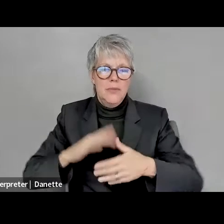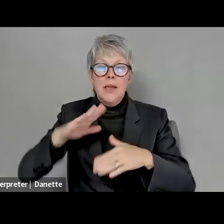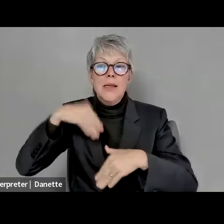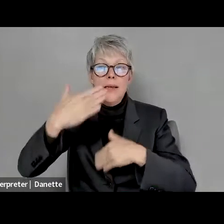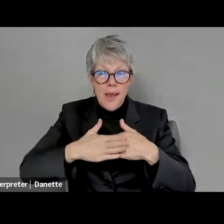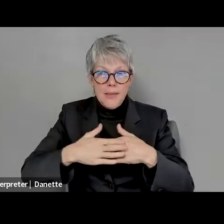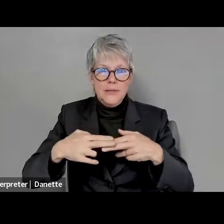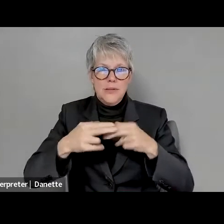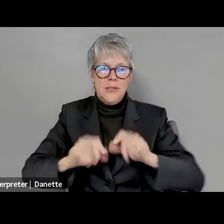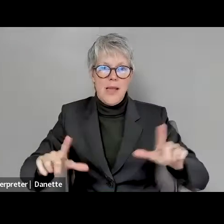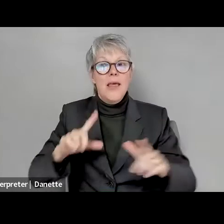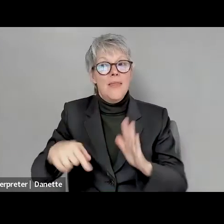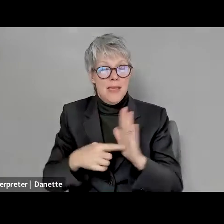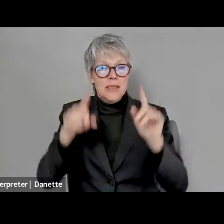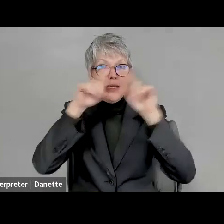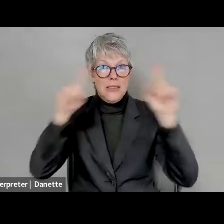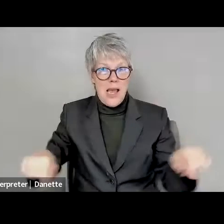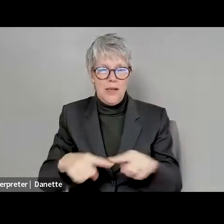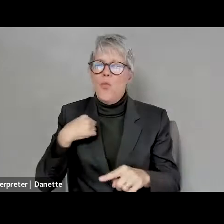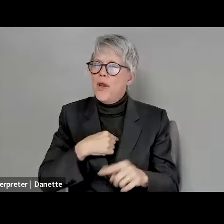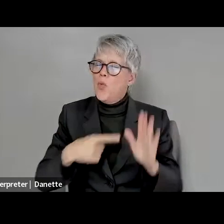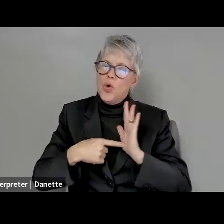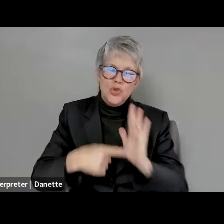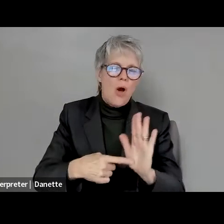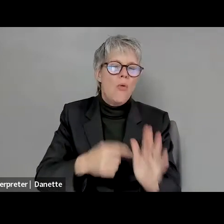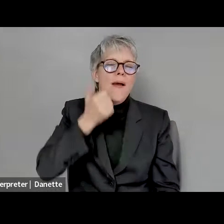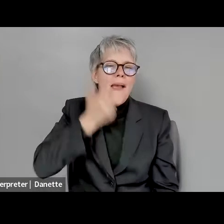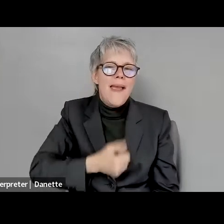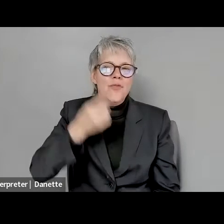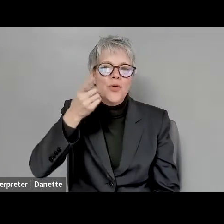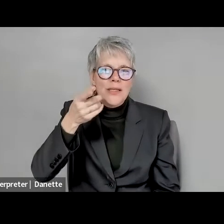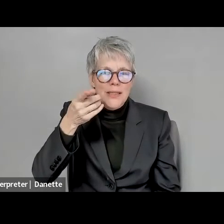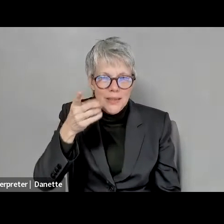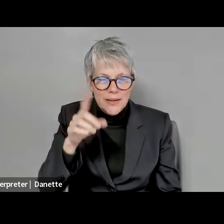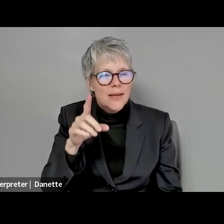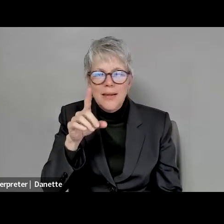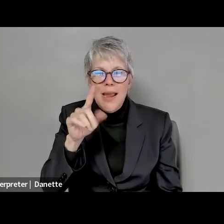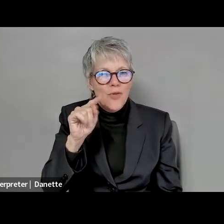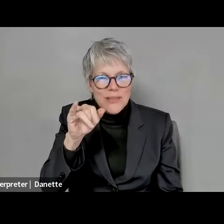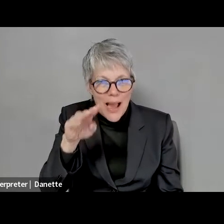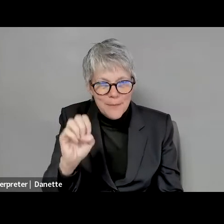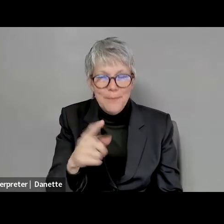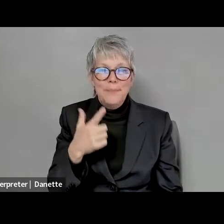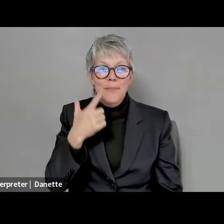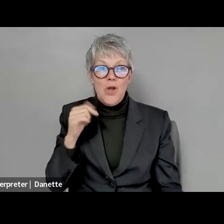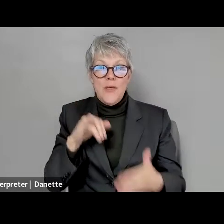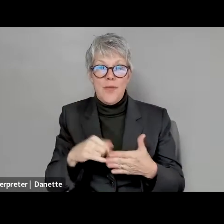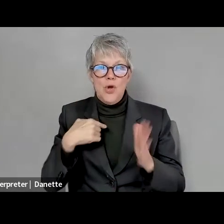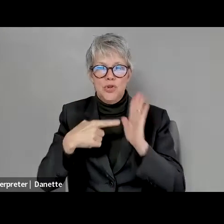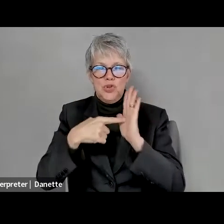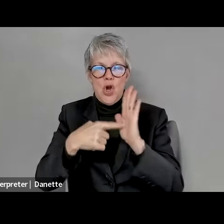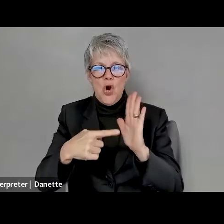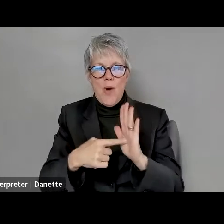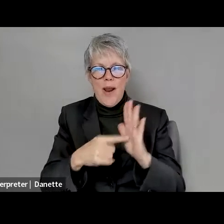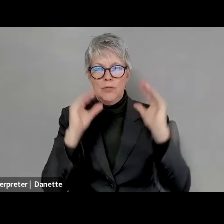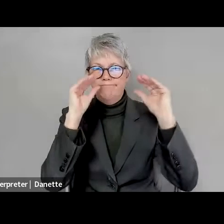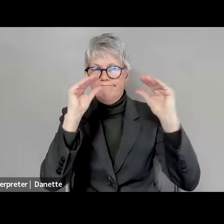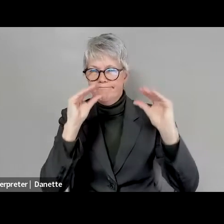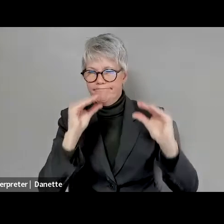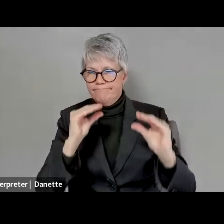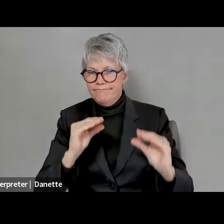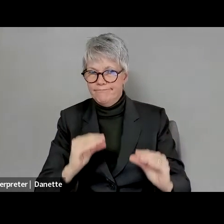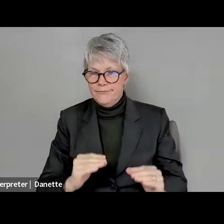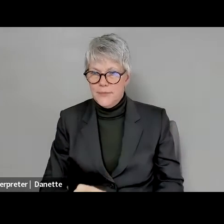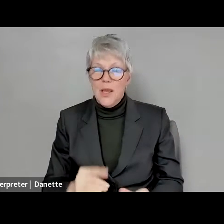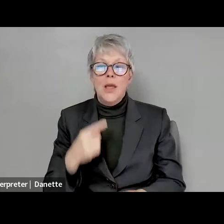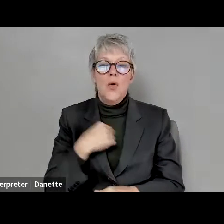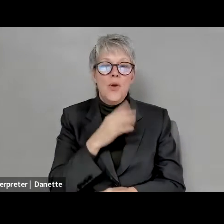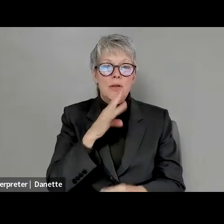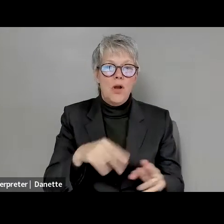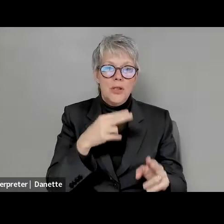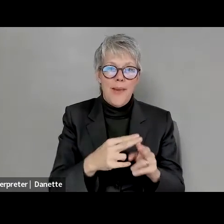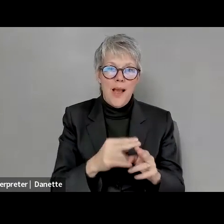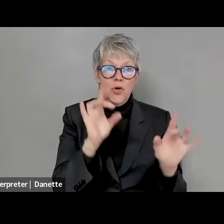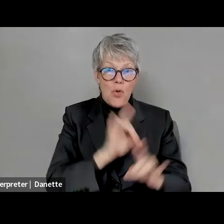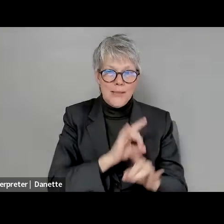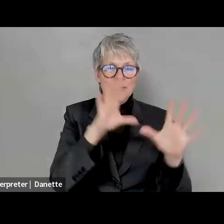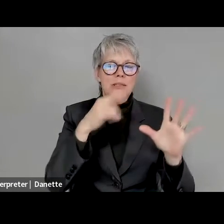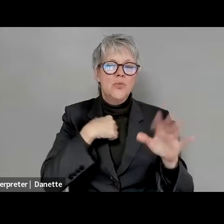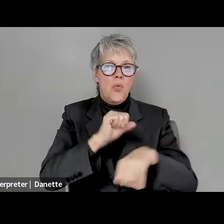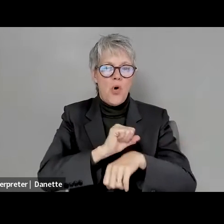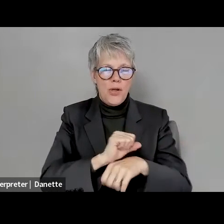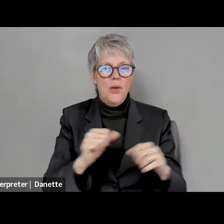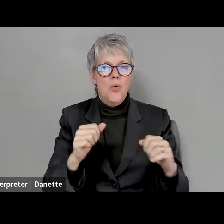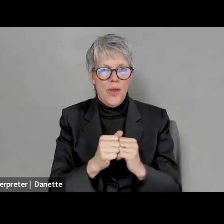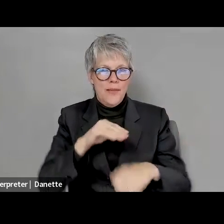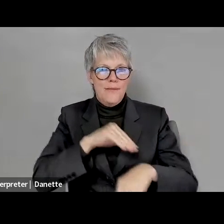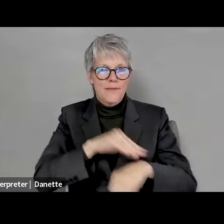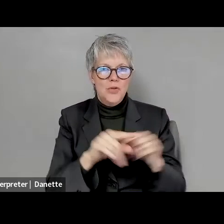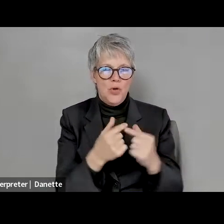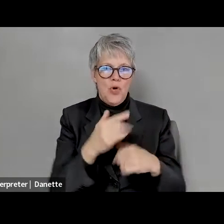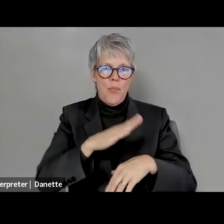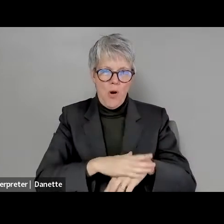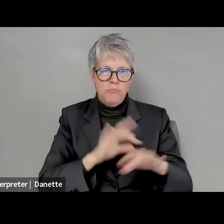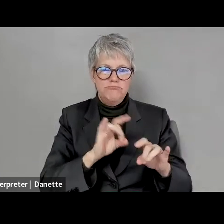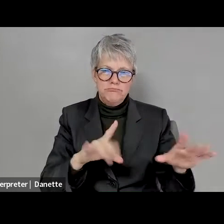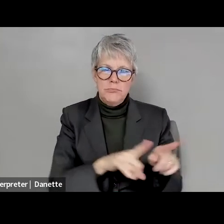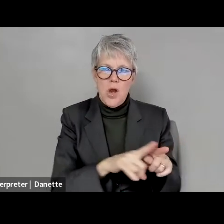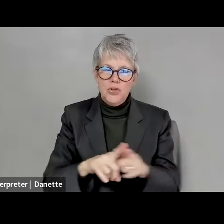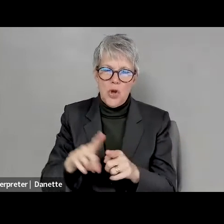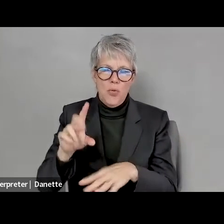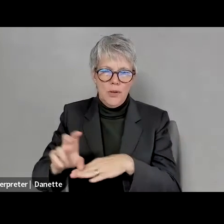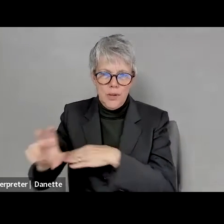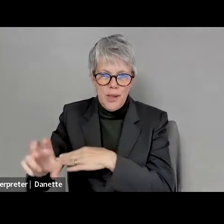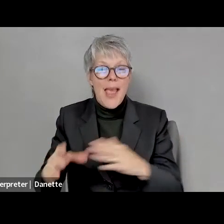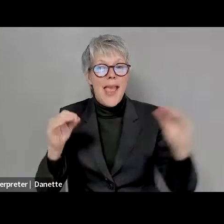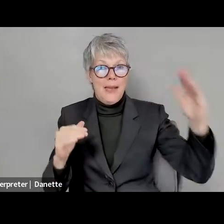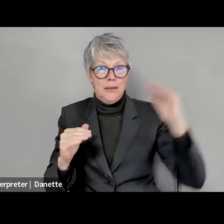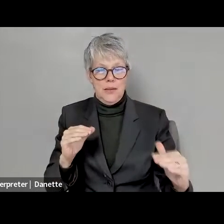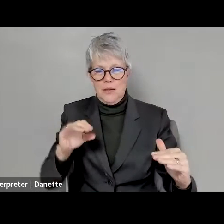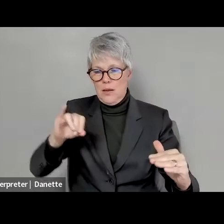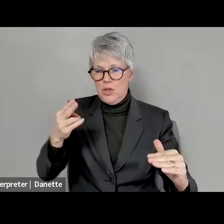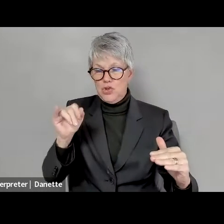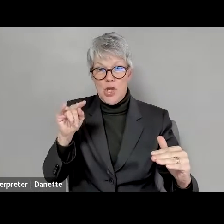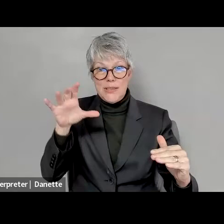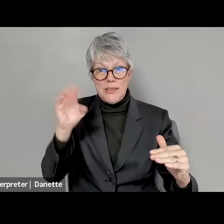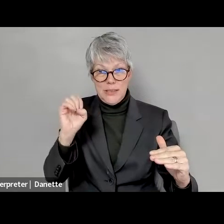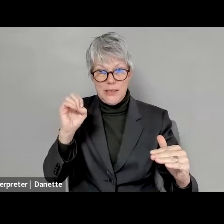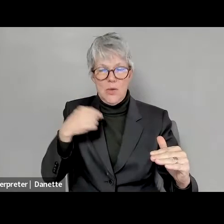Kelly Crosbie: This is the slide We're going to show every time, because these are our behavioral health budget permissions that we've got in this by any budget. We've talked about our crisis, and we are working with our advisory group on this crisis investments Same thing for justice. We did our Justice session last time. We're working with our Justice Advisory group.